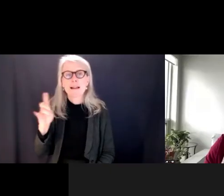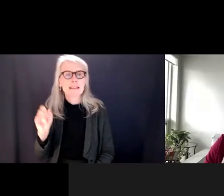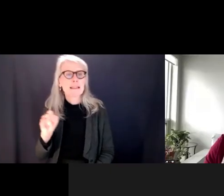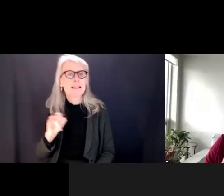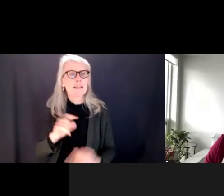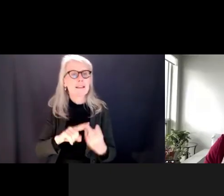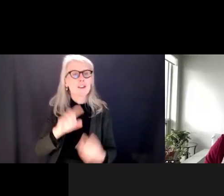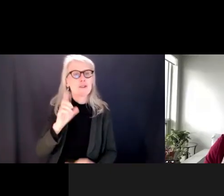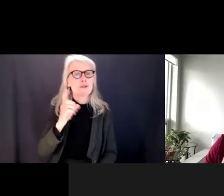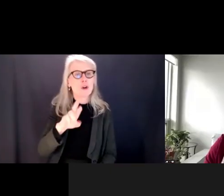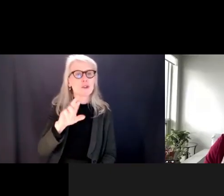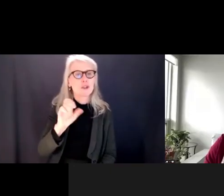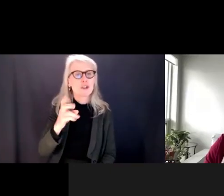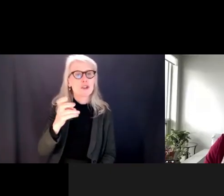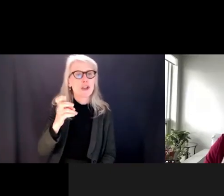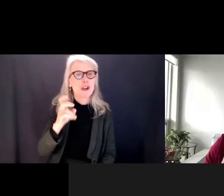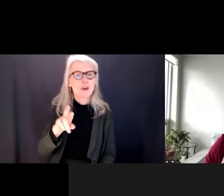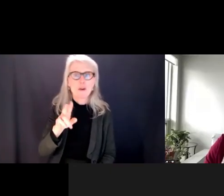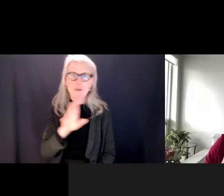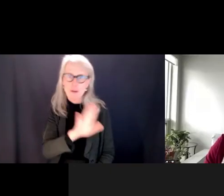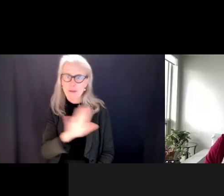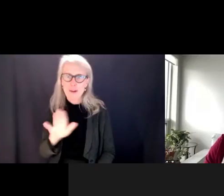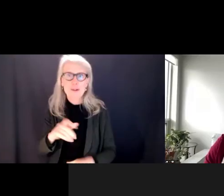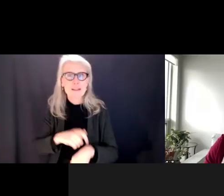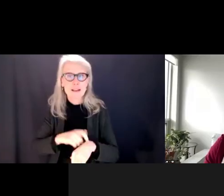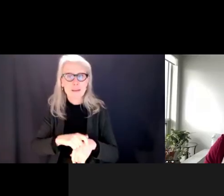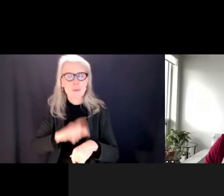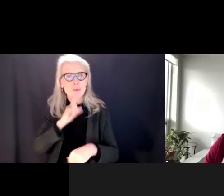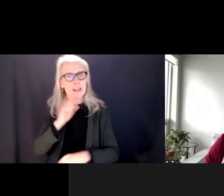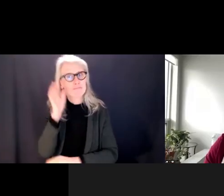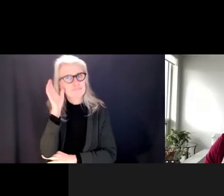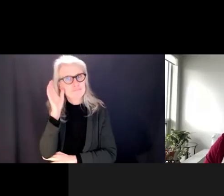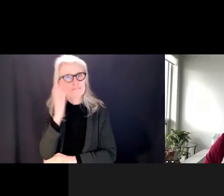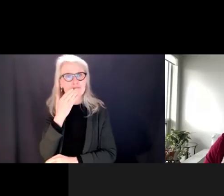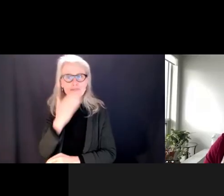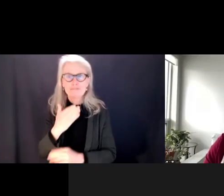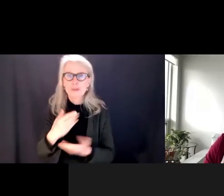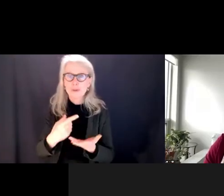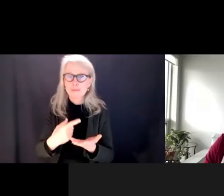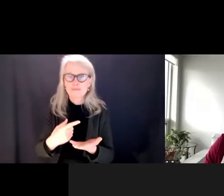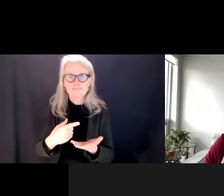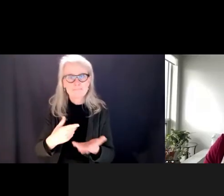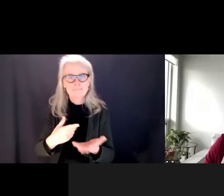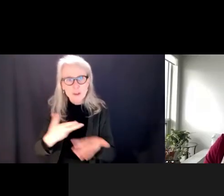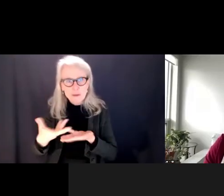uh it has been a very engaging and insightful conversation. uh And uh we hope our viewers